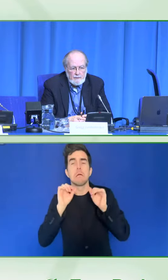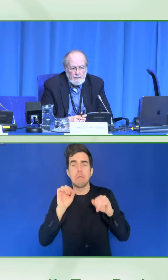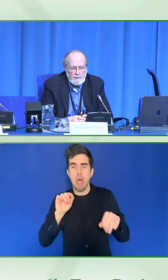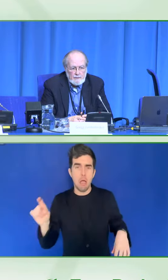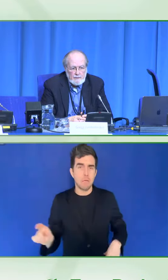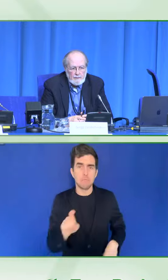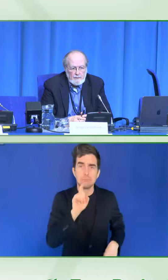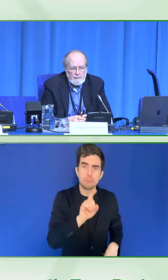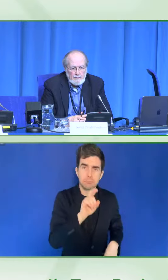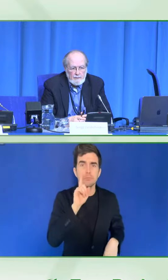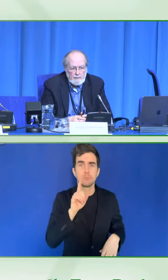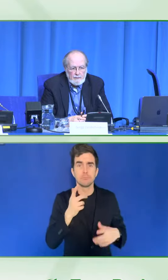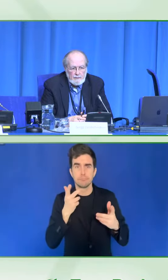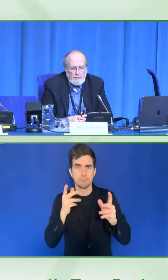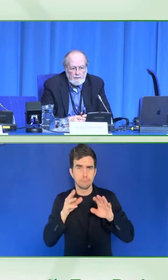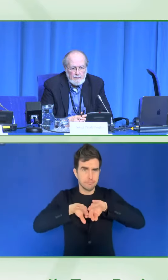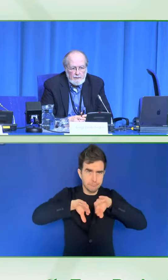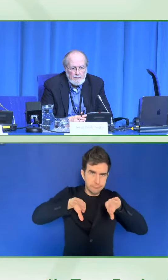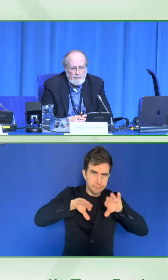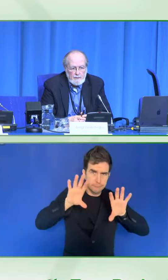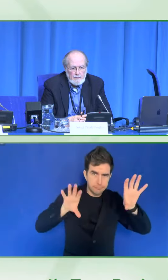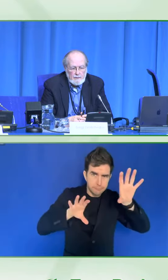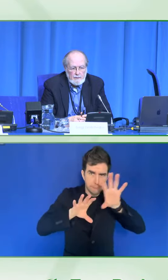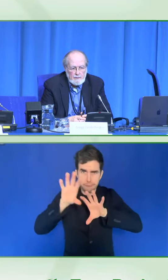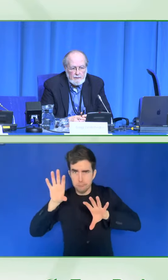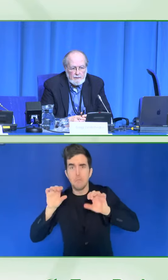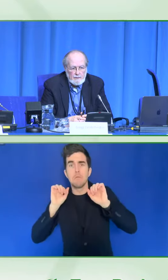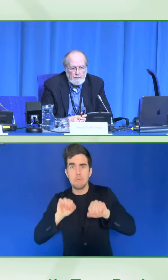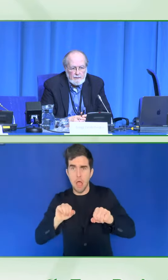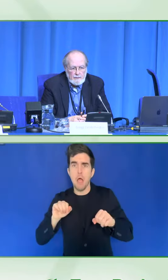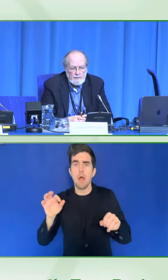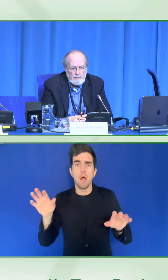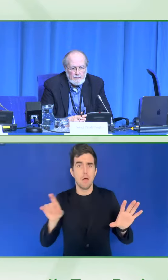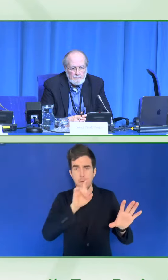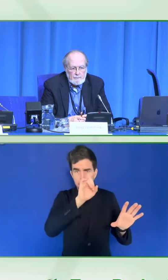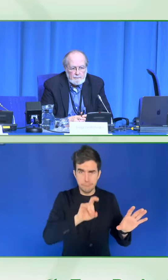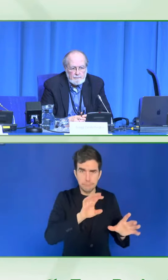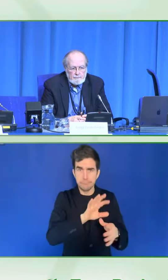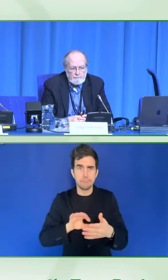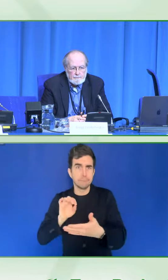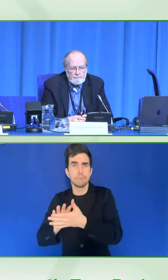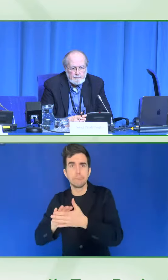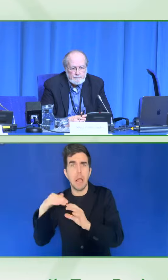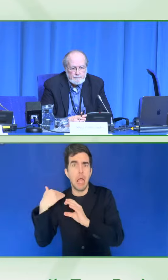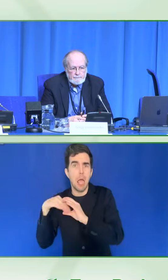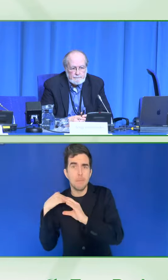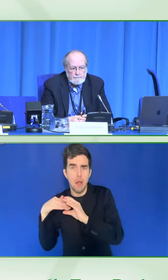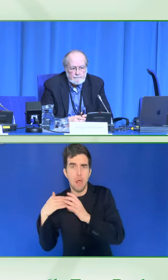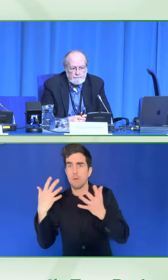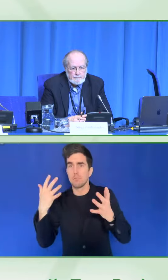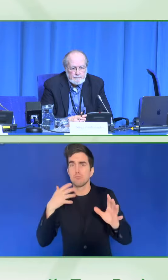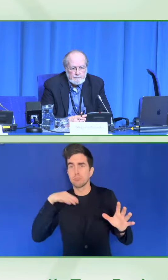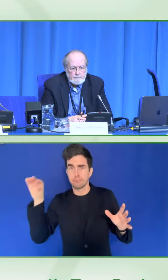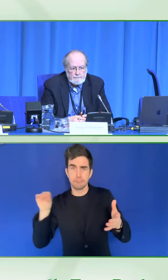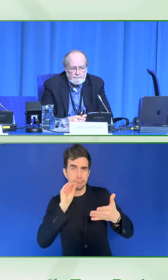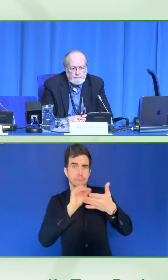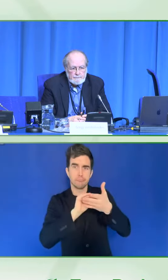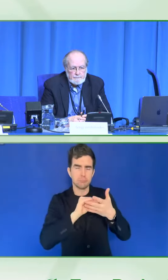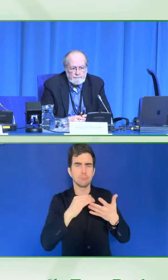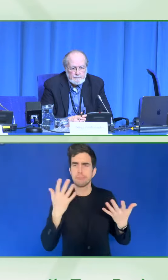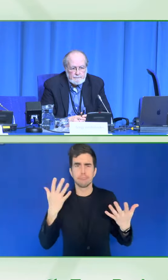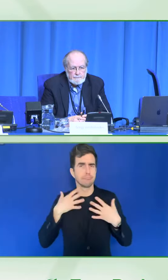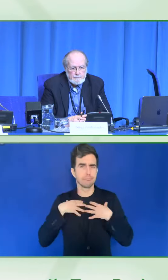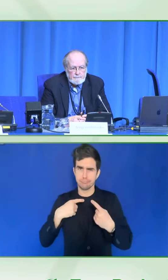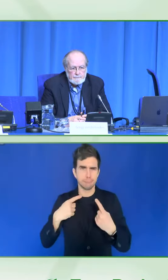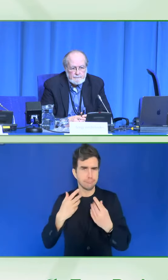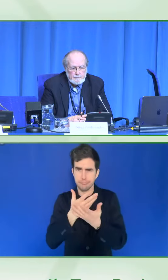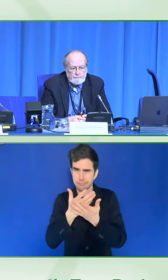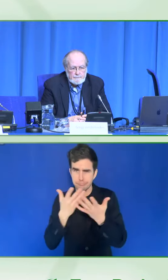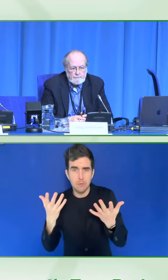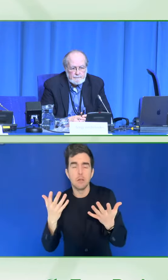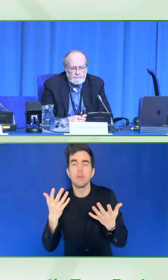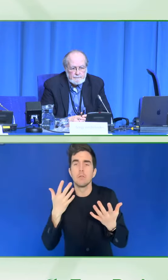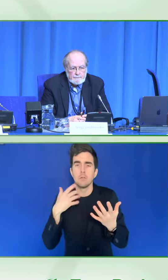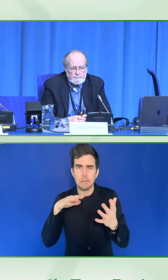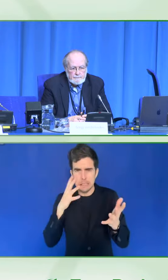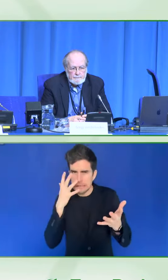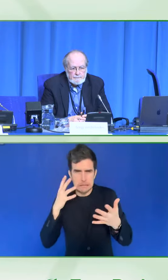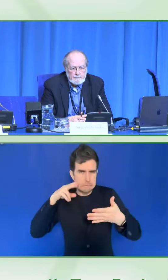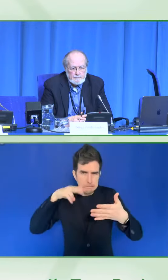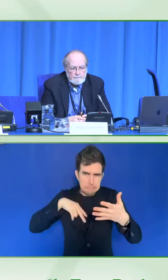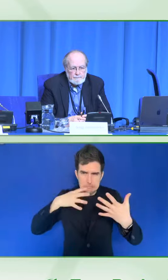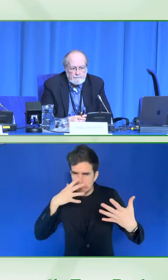Also, you can put a CI colour ahead, or heading the text.